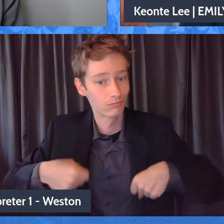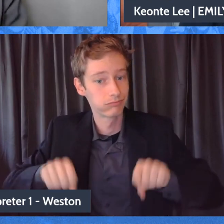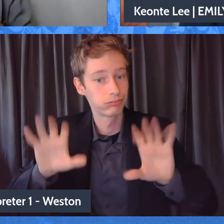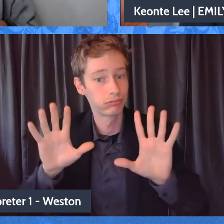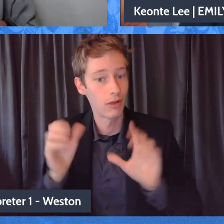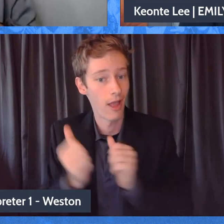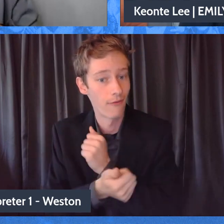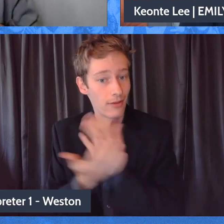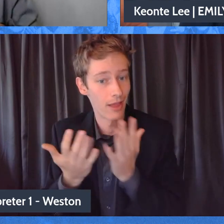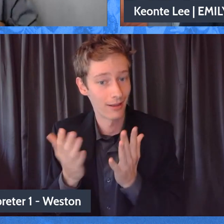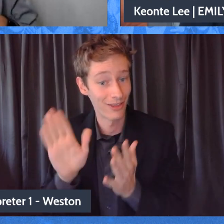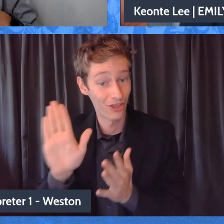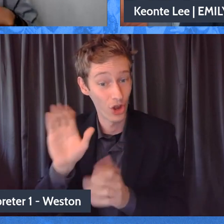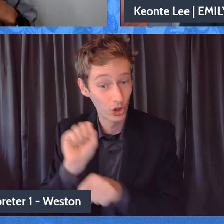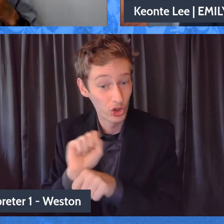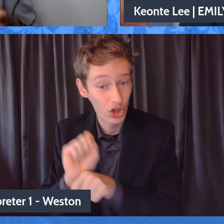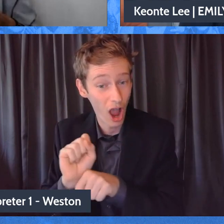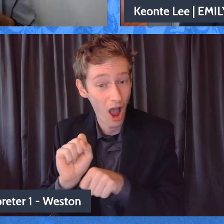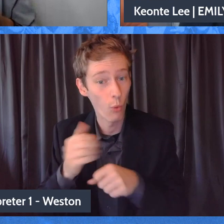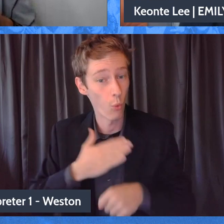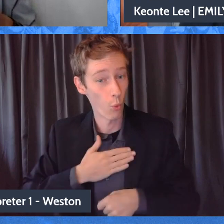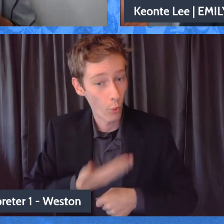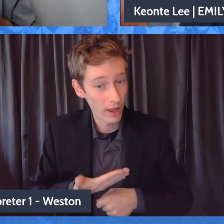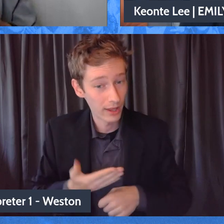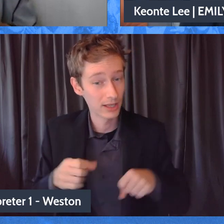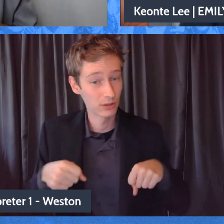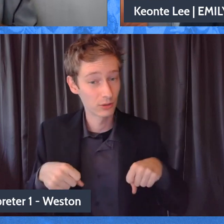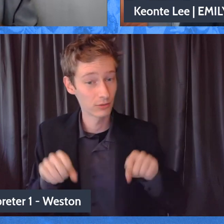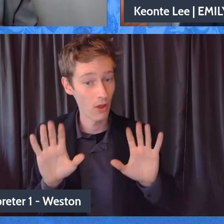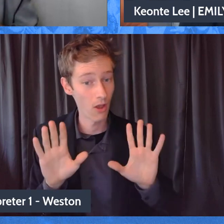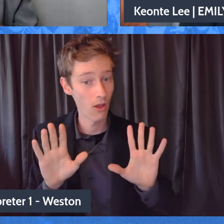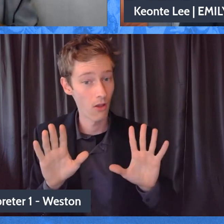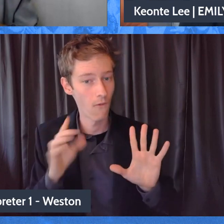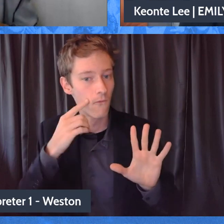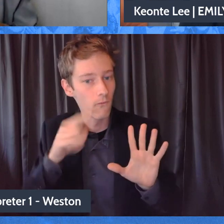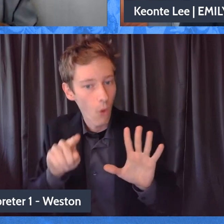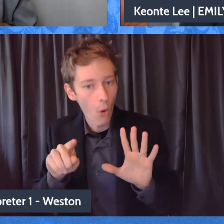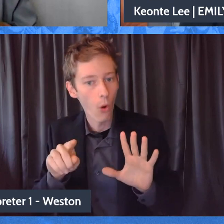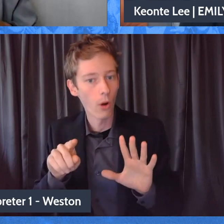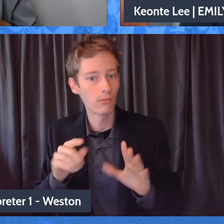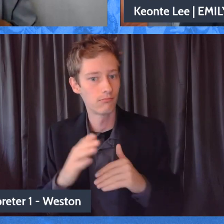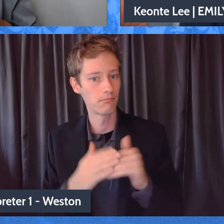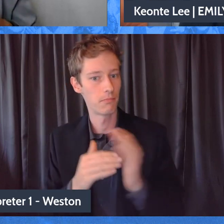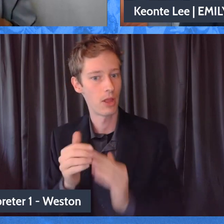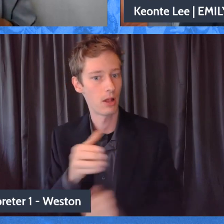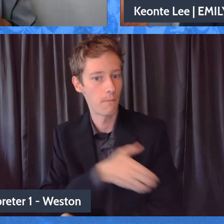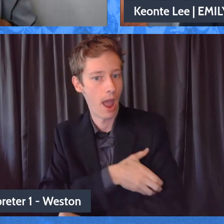their livelihoods, to be able to build power and build a different future for their families.